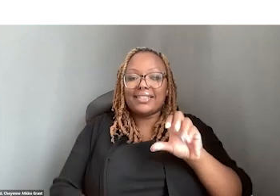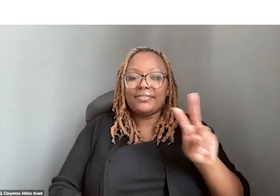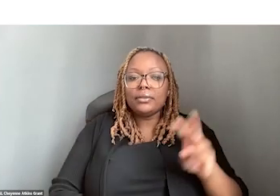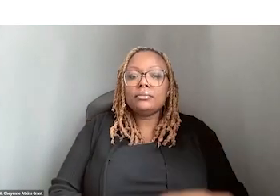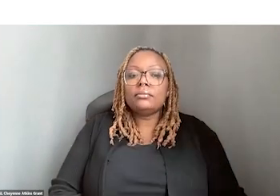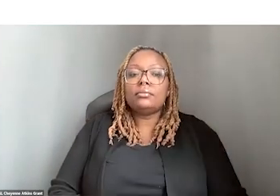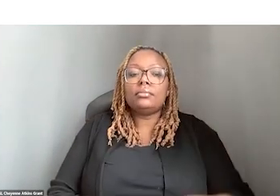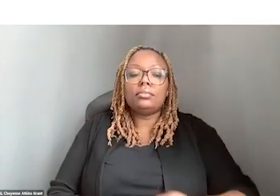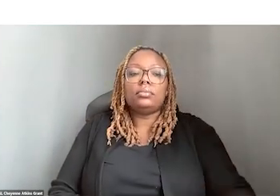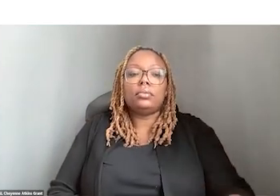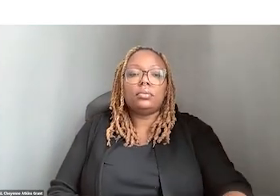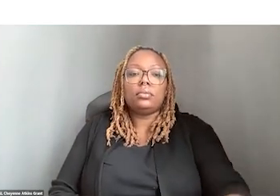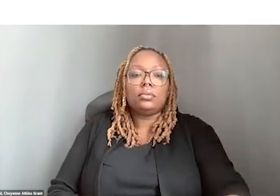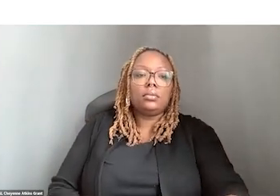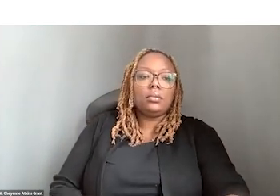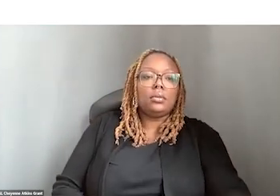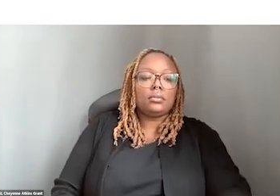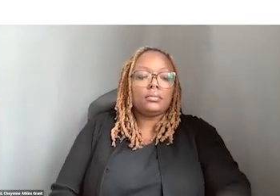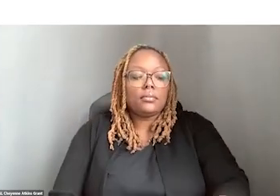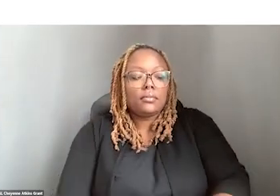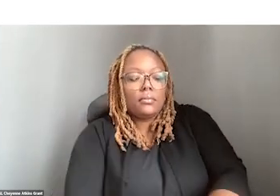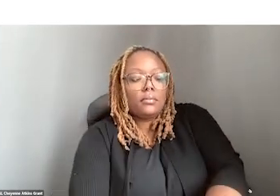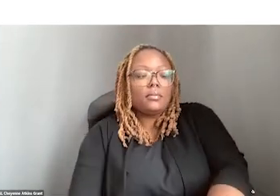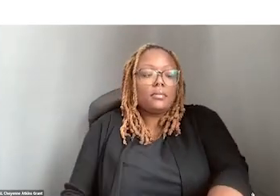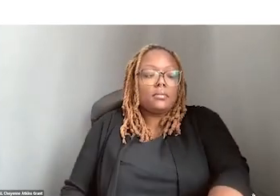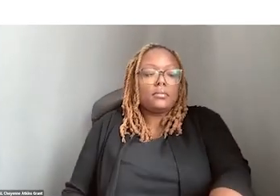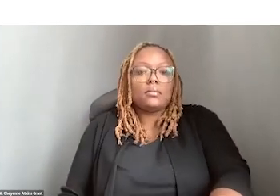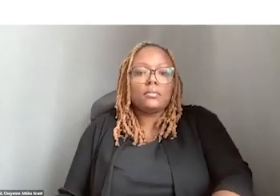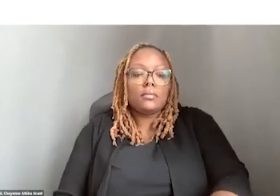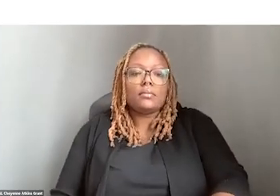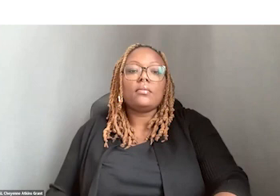ORCID provides you with a profile, much like a biographical sketch.